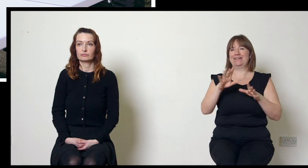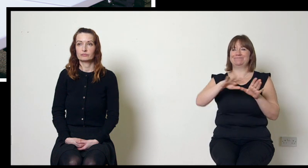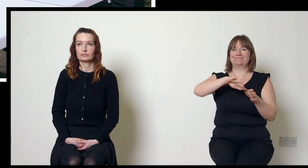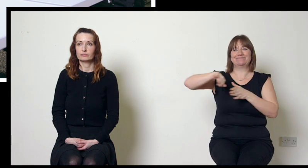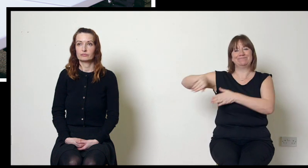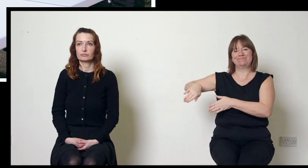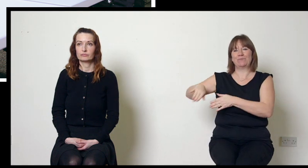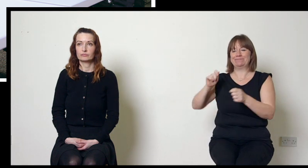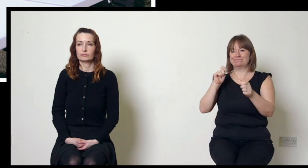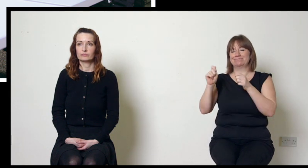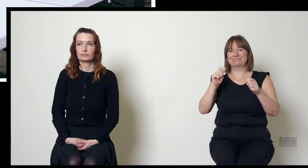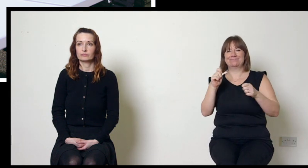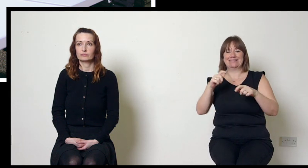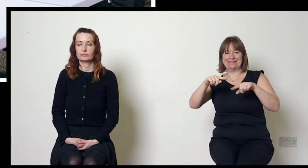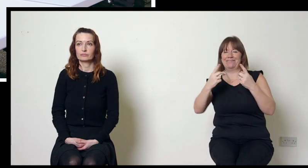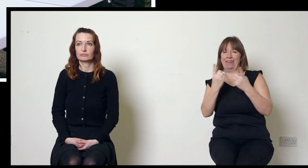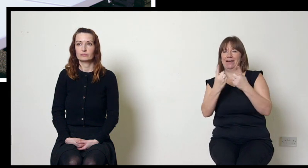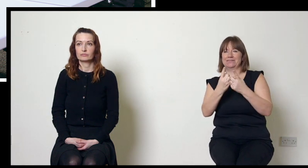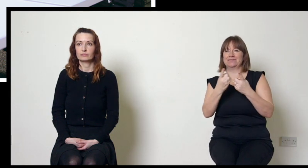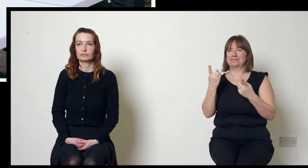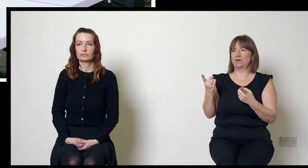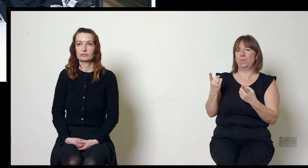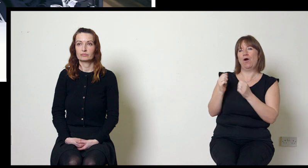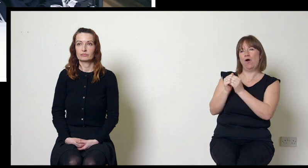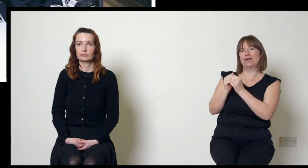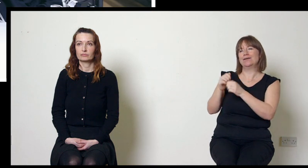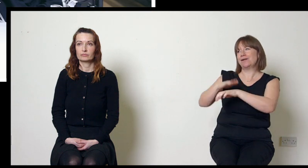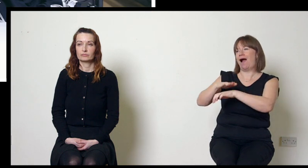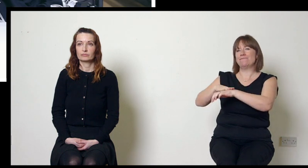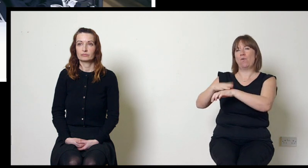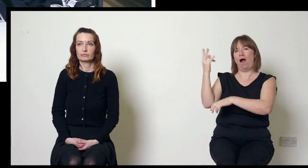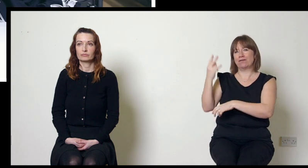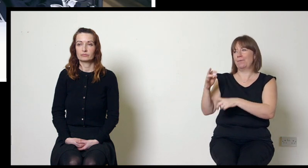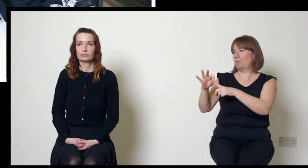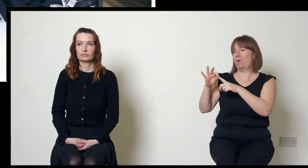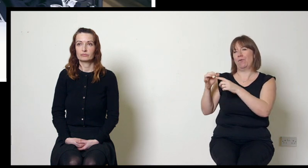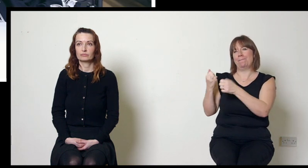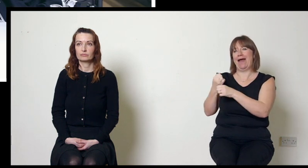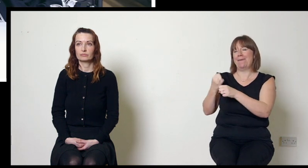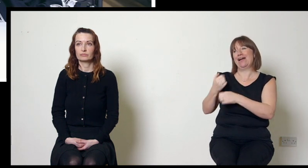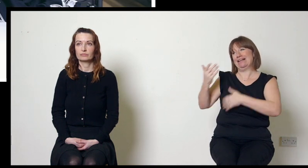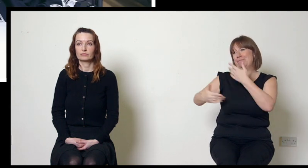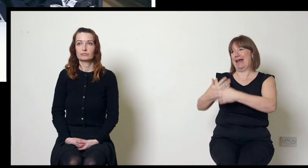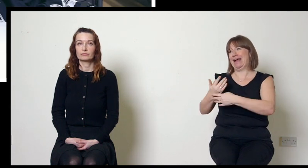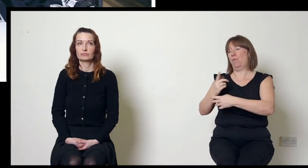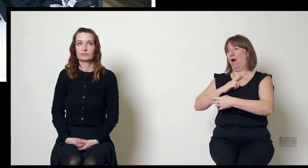but we honored the time commitment of those artists that put proposals together and explained why we were pulling it and allowed us to take a step back,